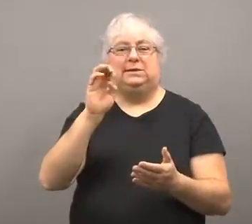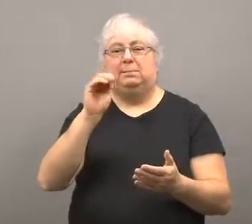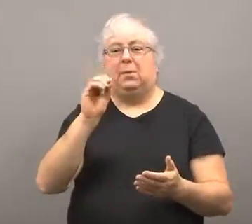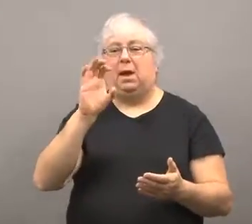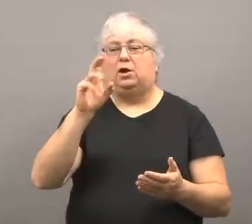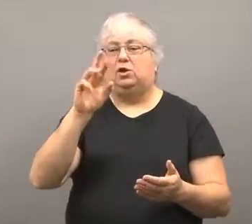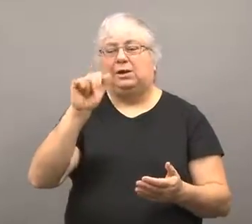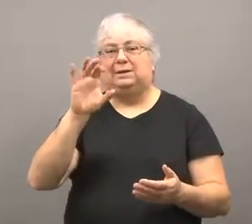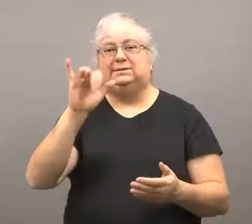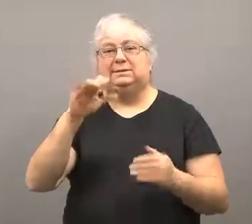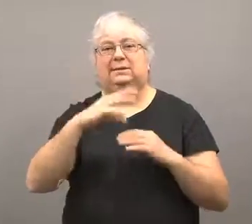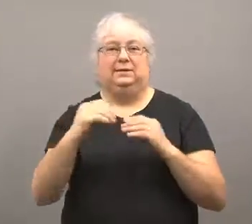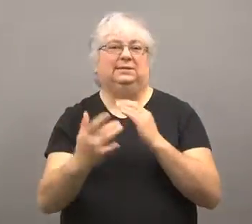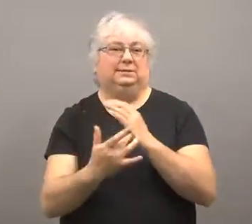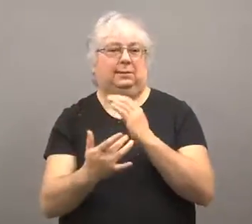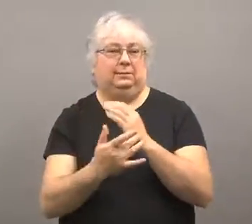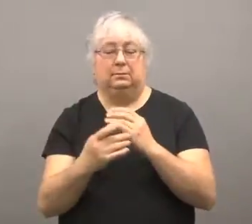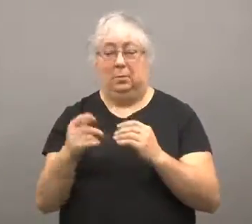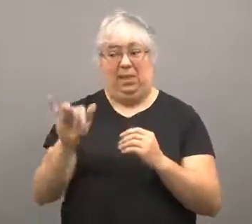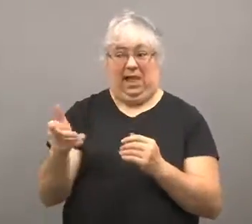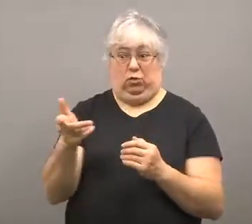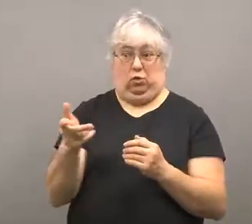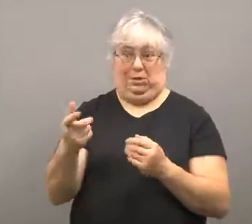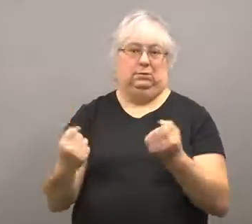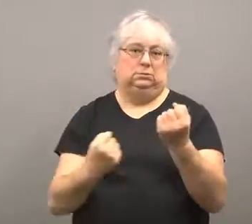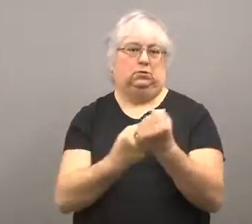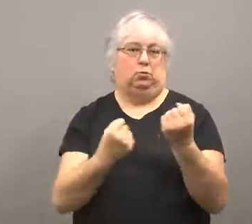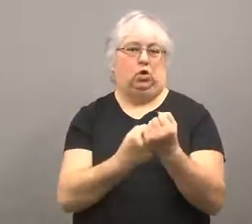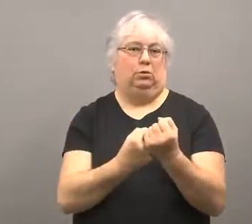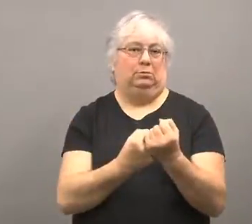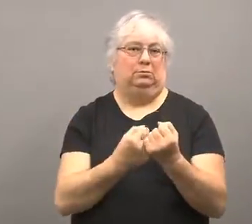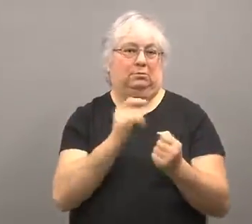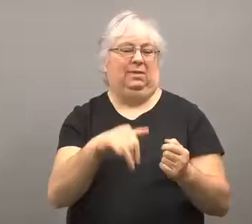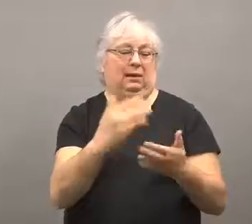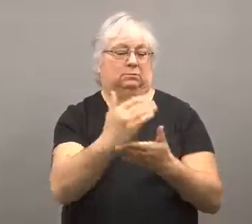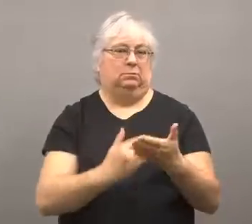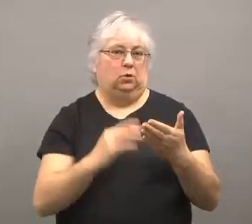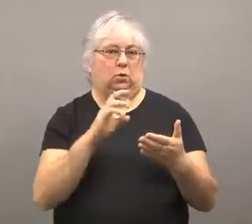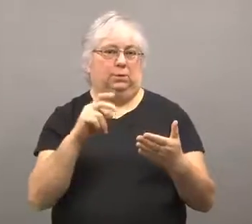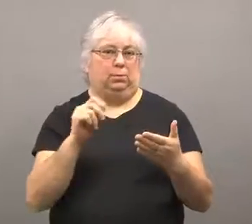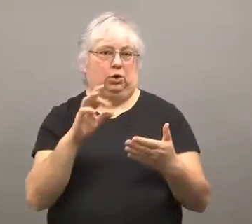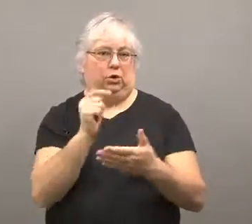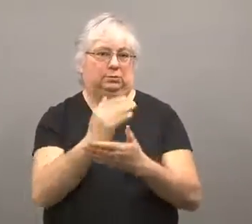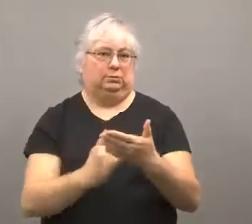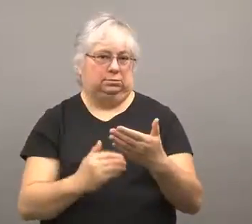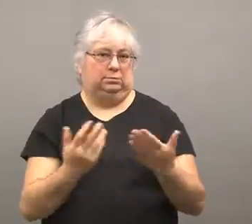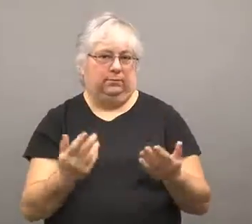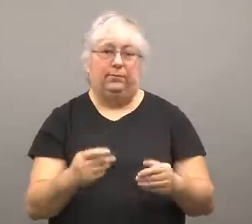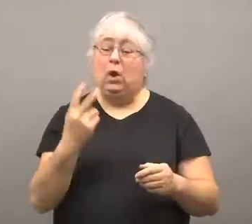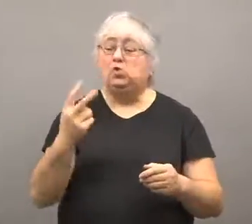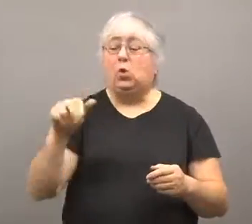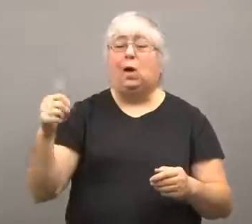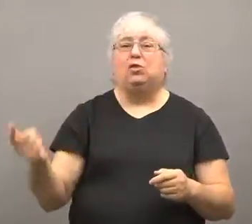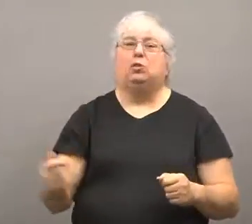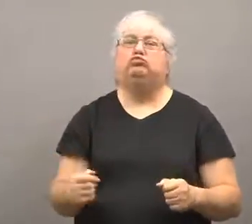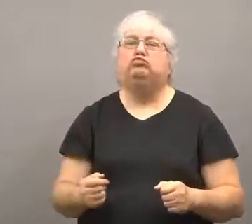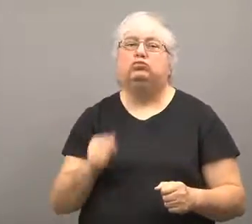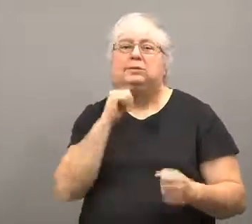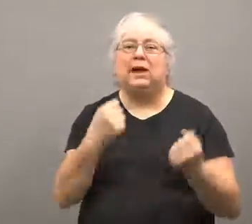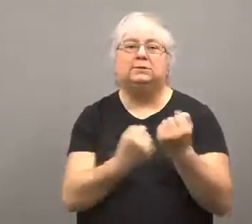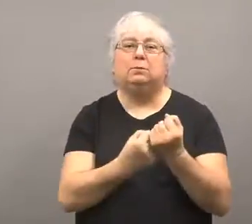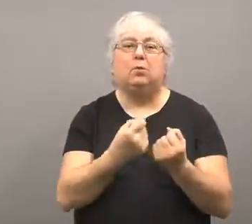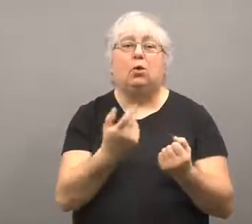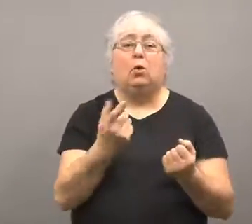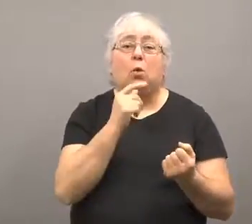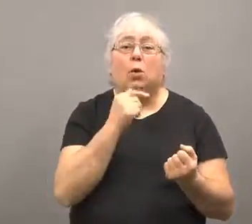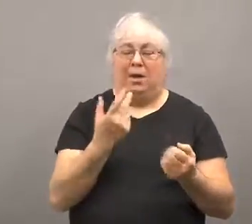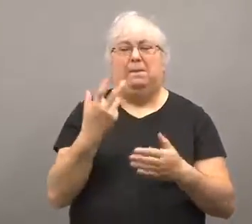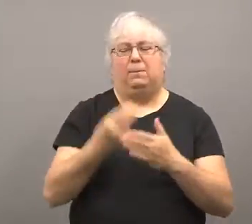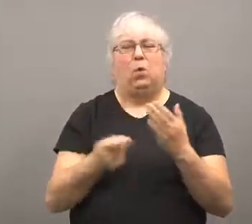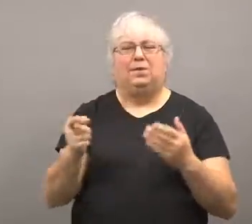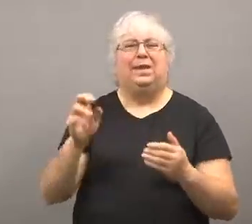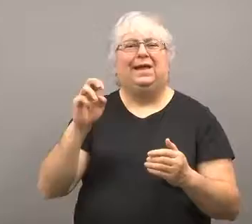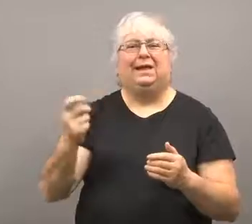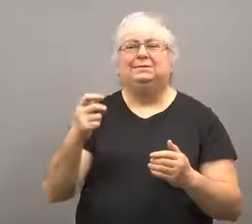Democracy and Technology. These three were in support of the report.